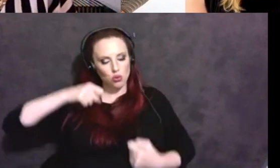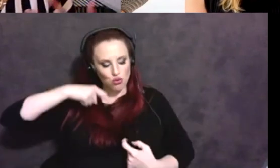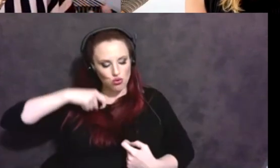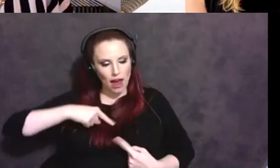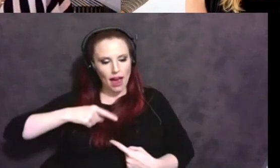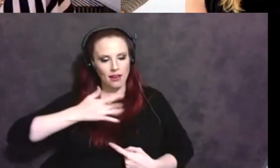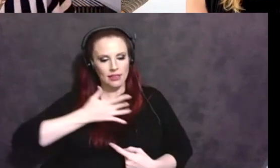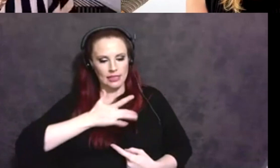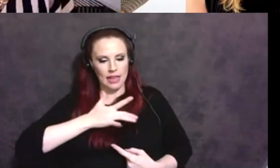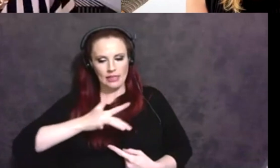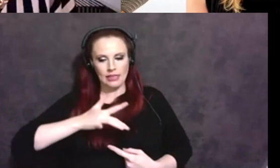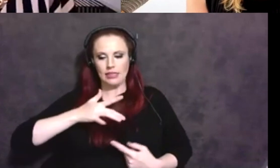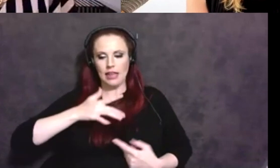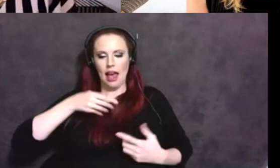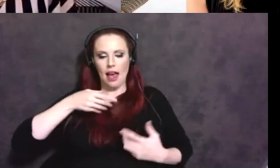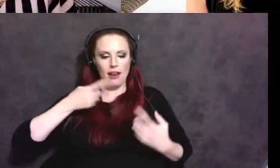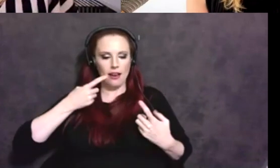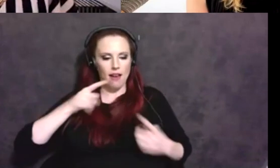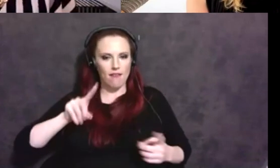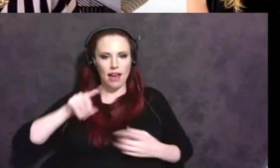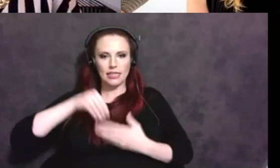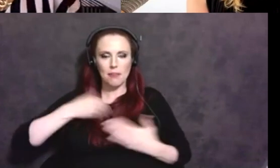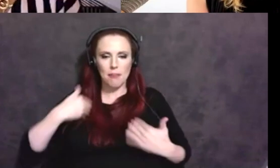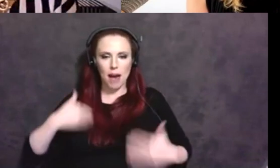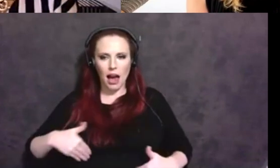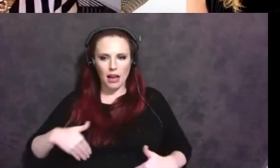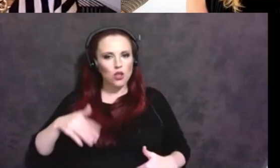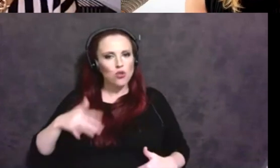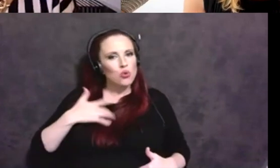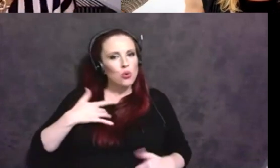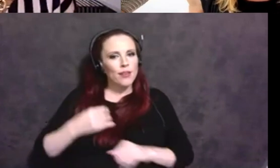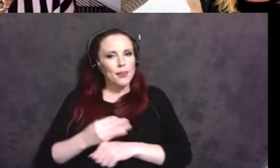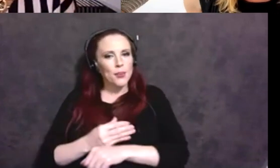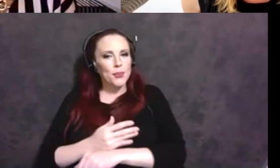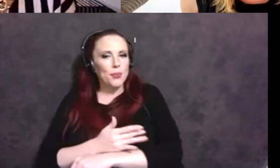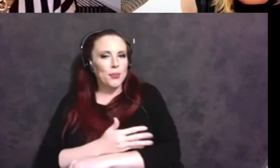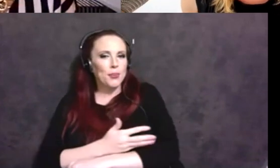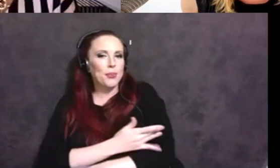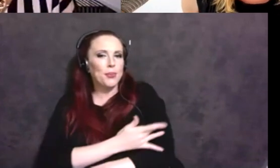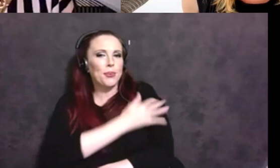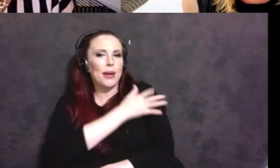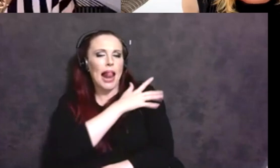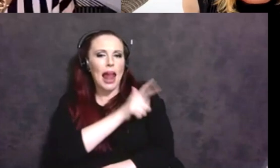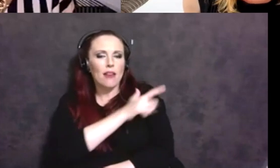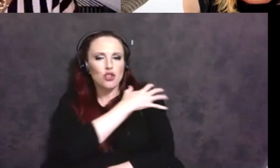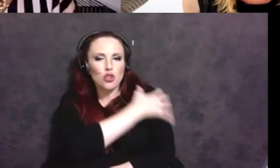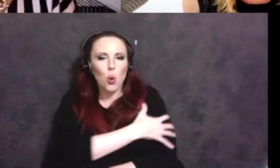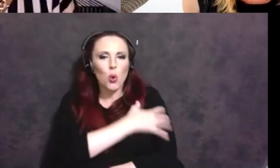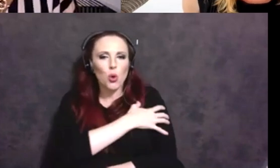are talking about embodiment, we are talking about your ability to track sensation, an